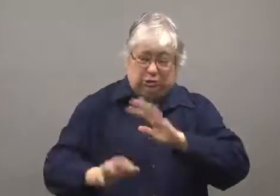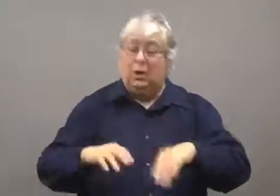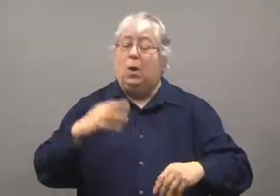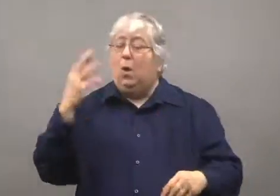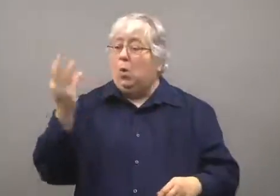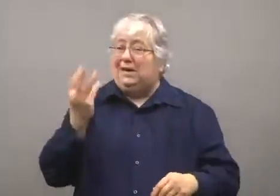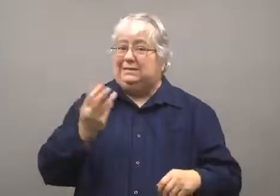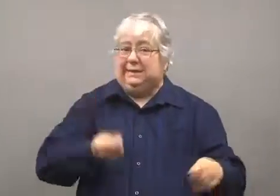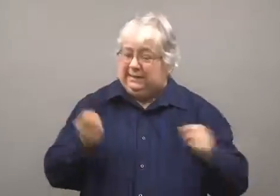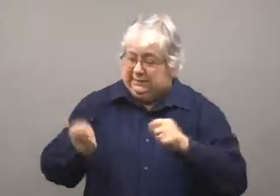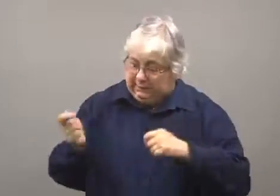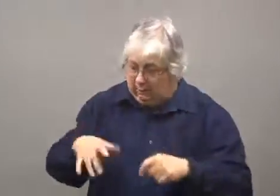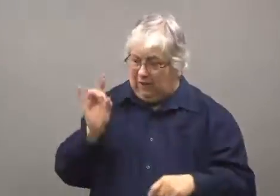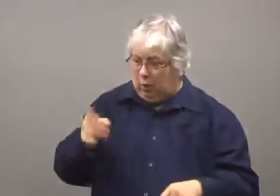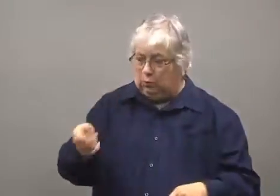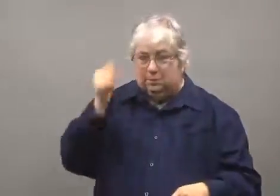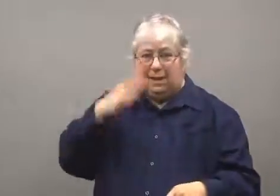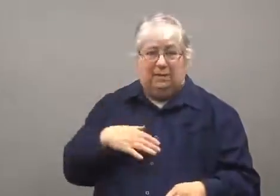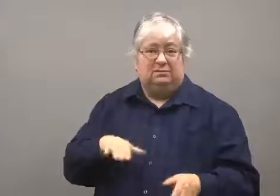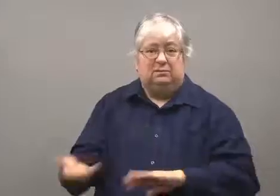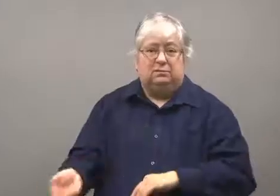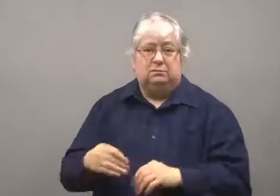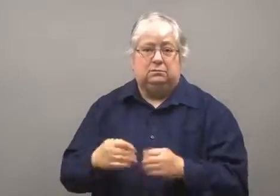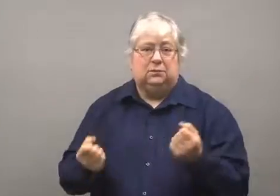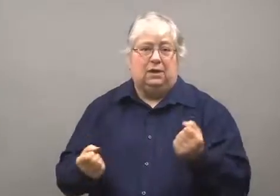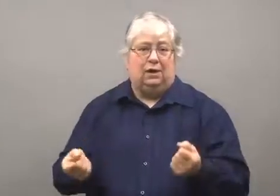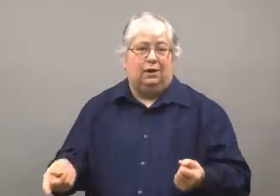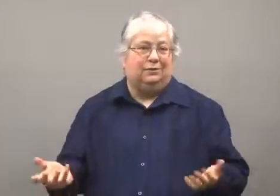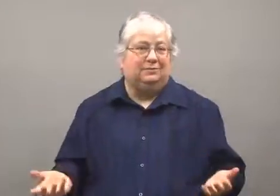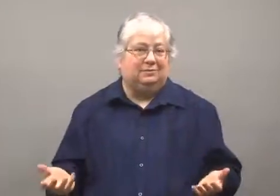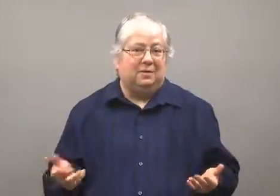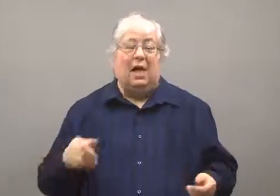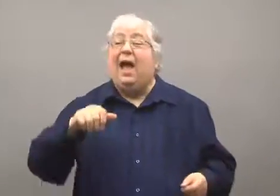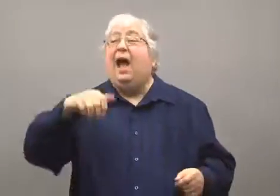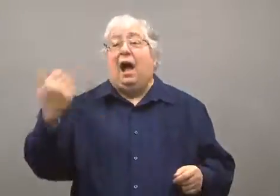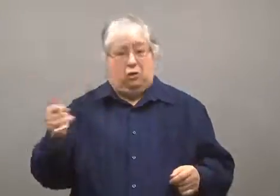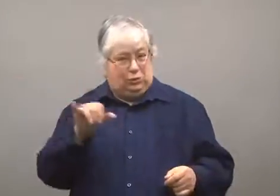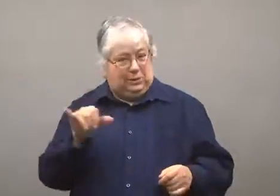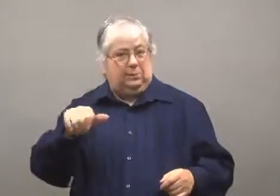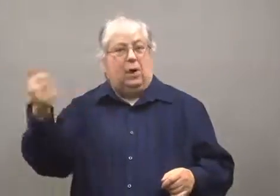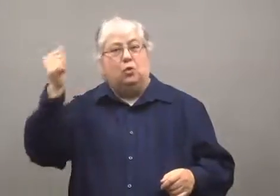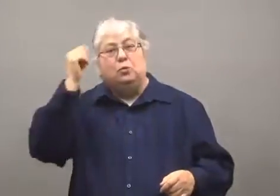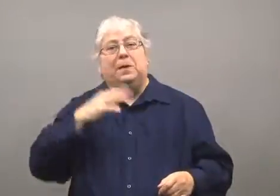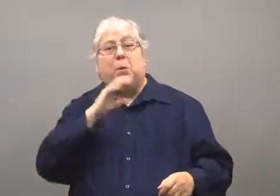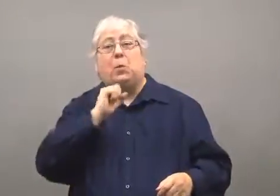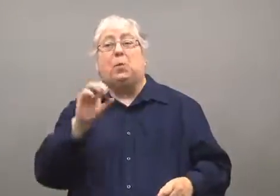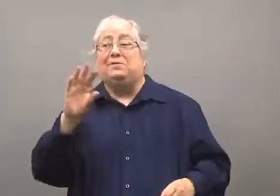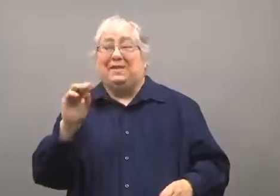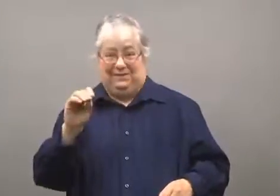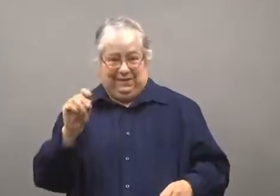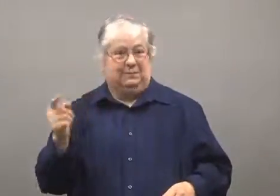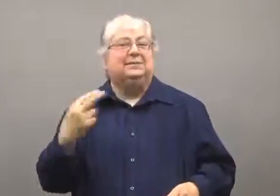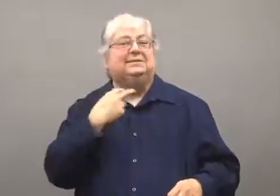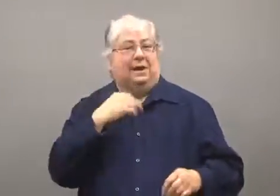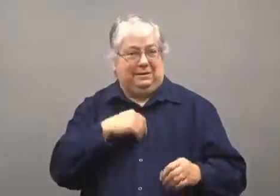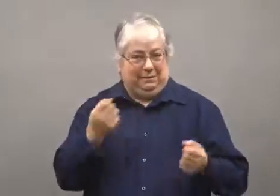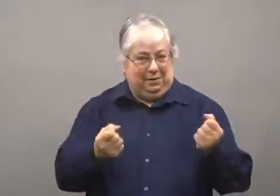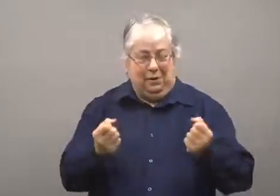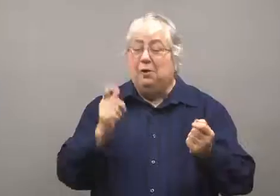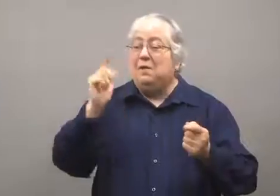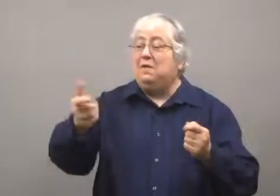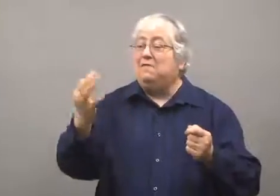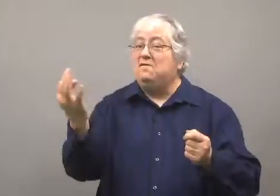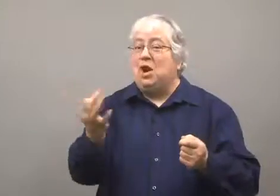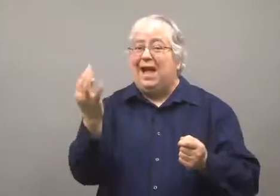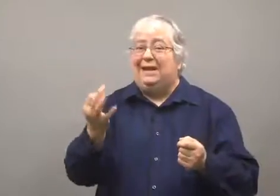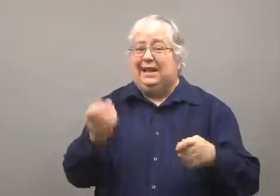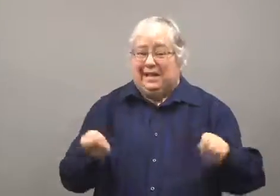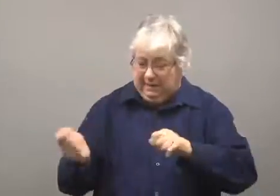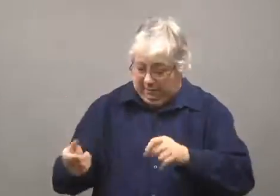He was found dead in the car on Wednesday when it was dug out.